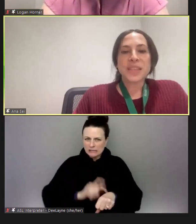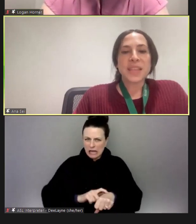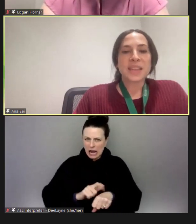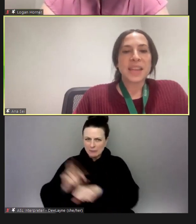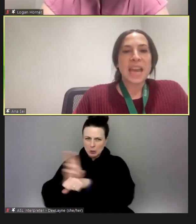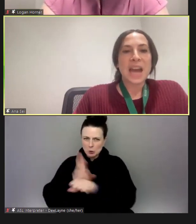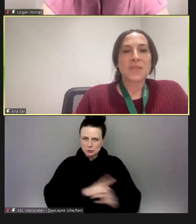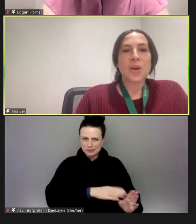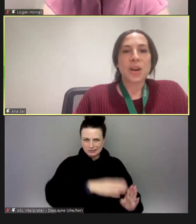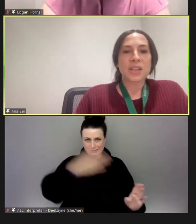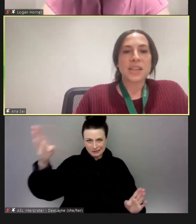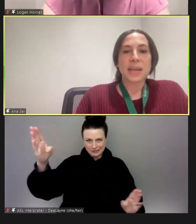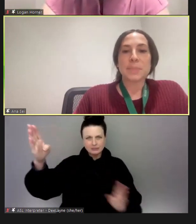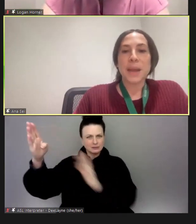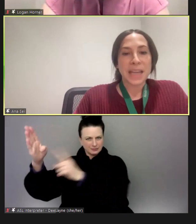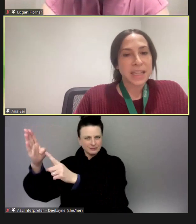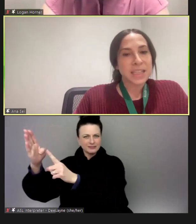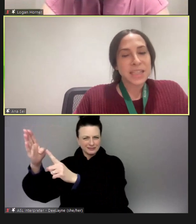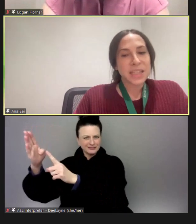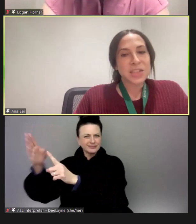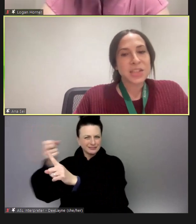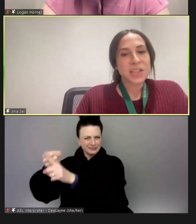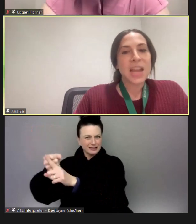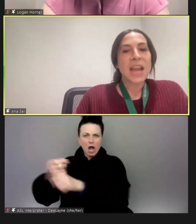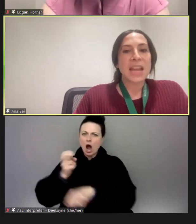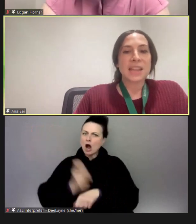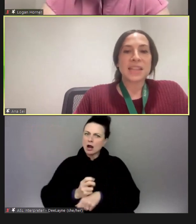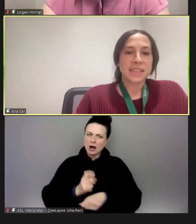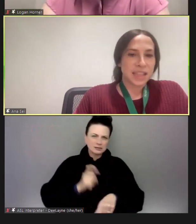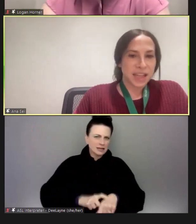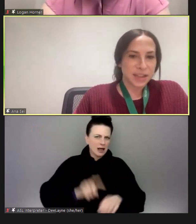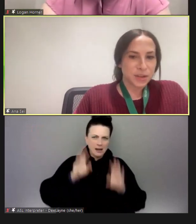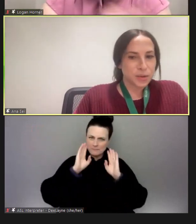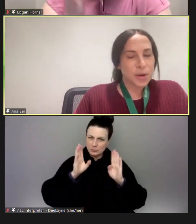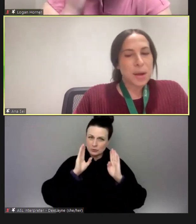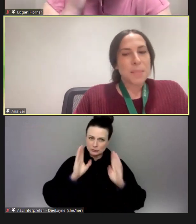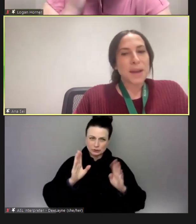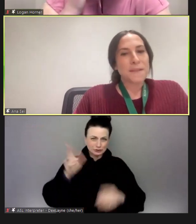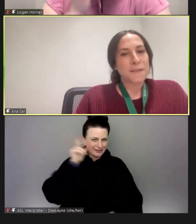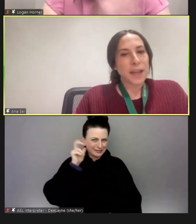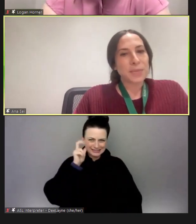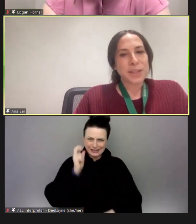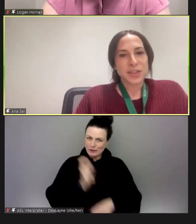that they have a heart time paying